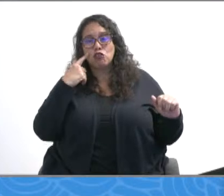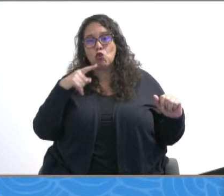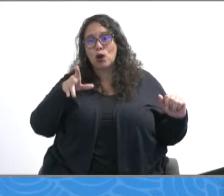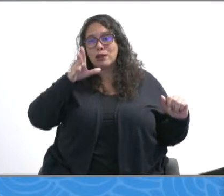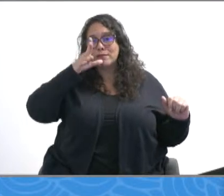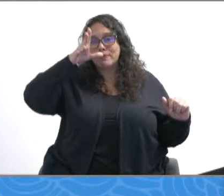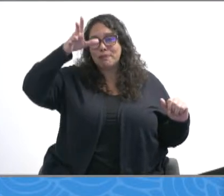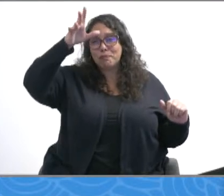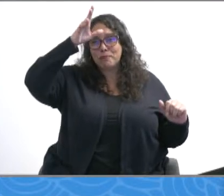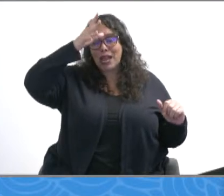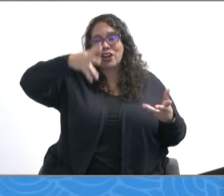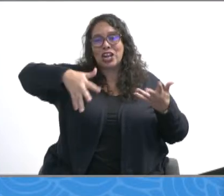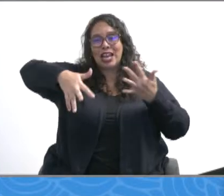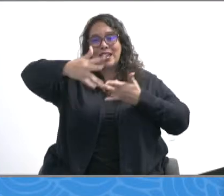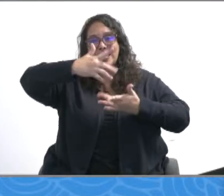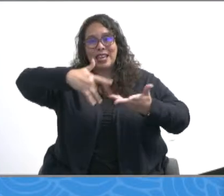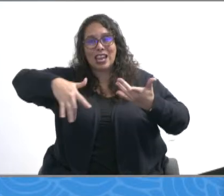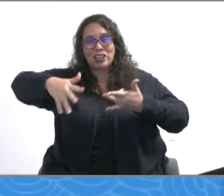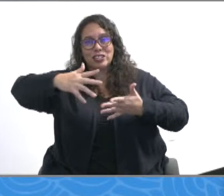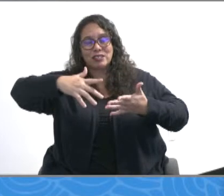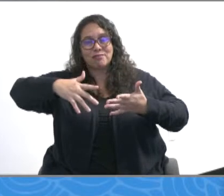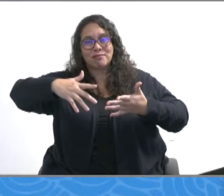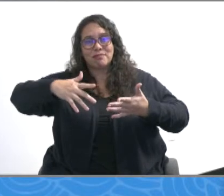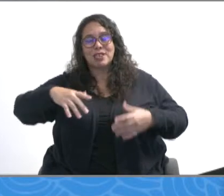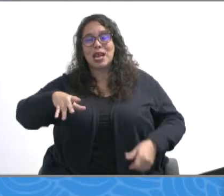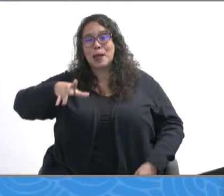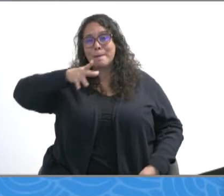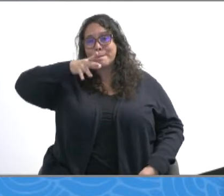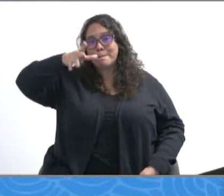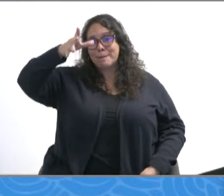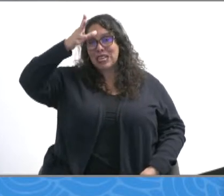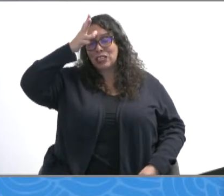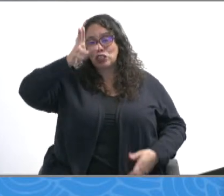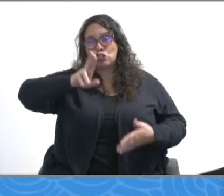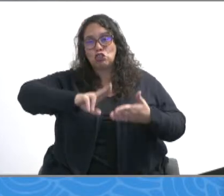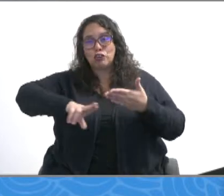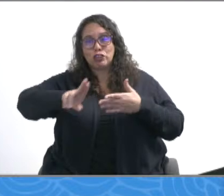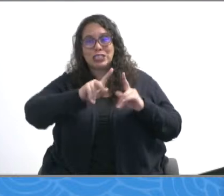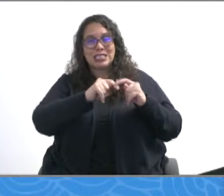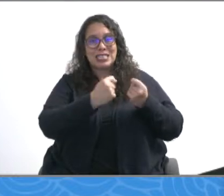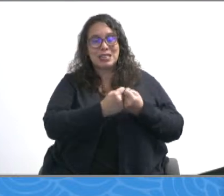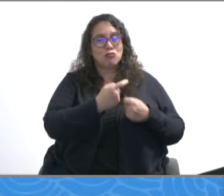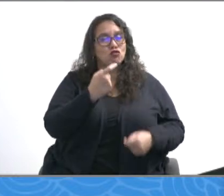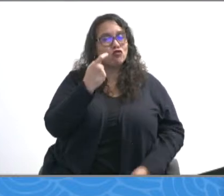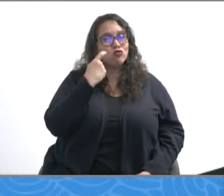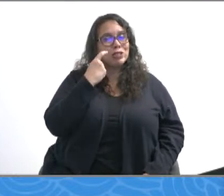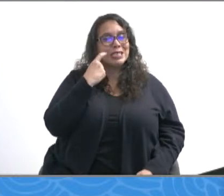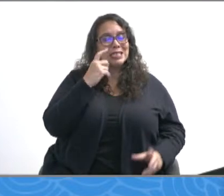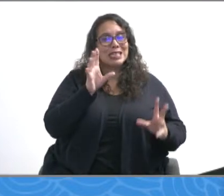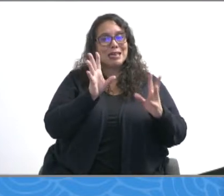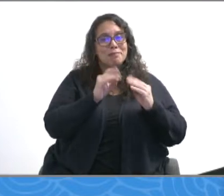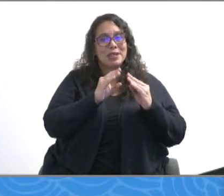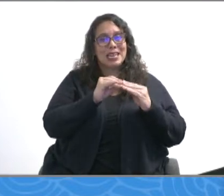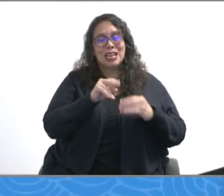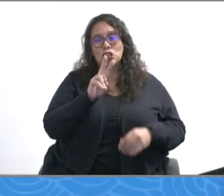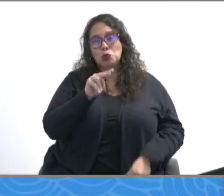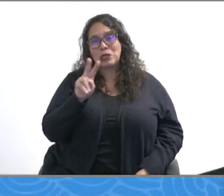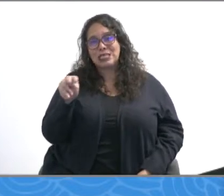And so our Parent University team just had a meeting on the 22nd, our parent connection is coming up,